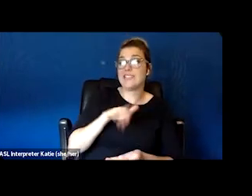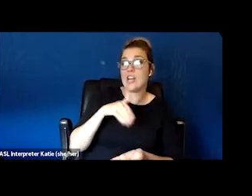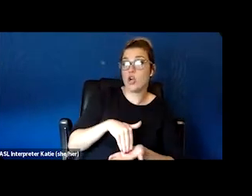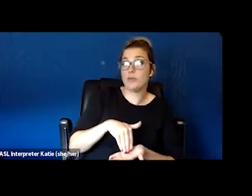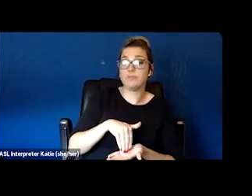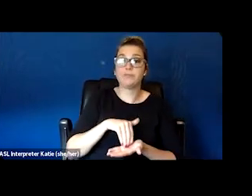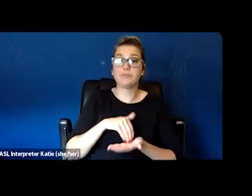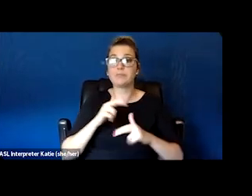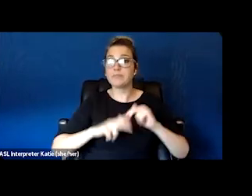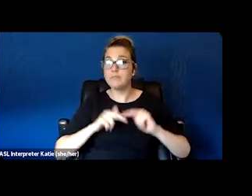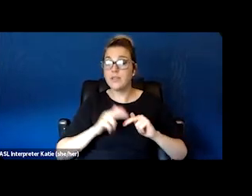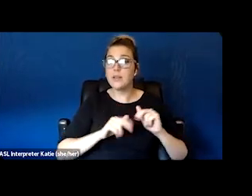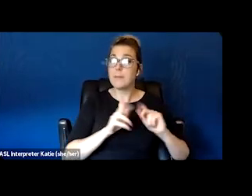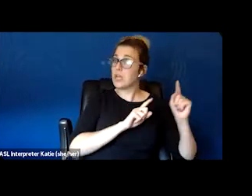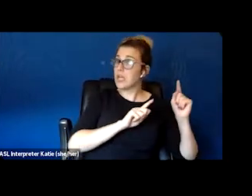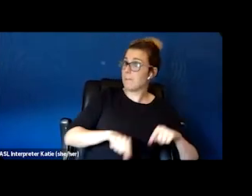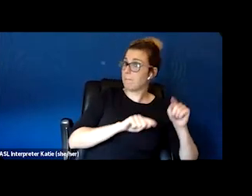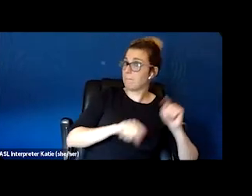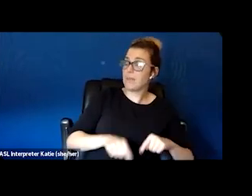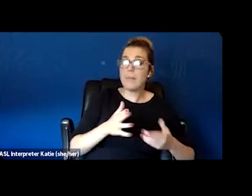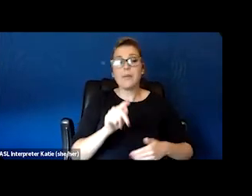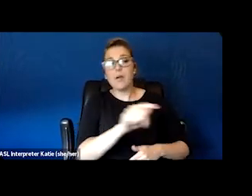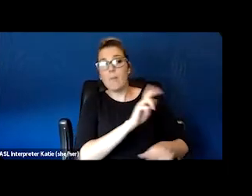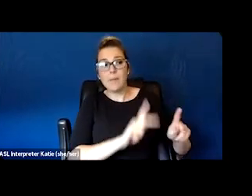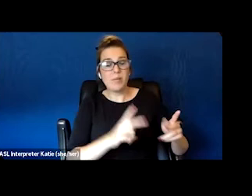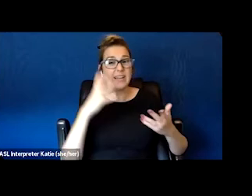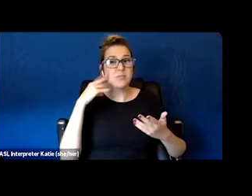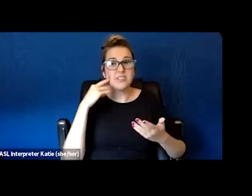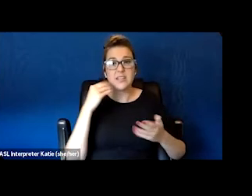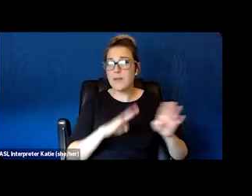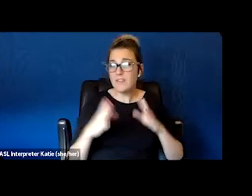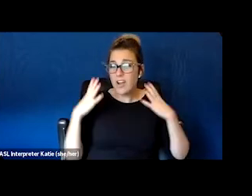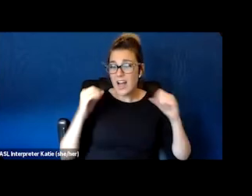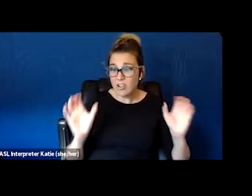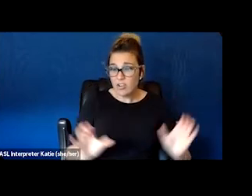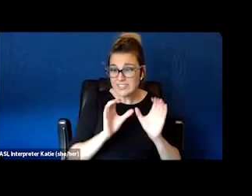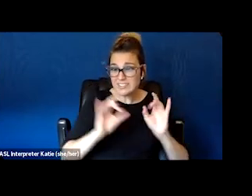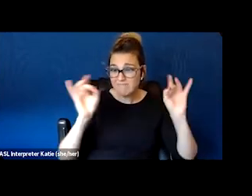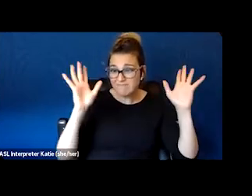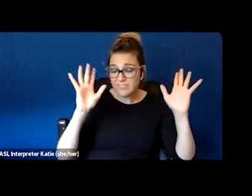to help people who might be experiencing a behavioral health crisis. So that can often be a challenge.